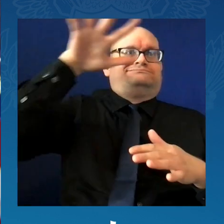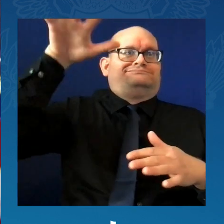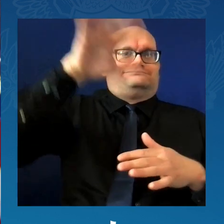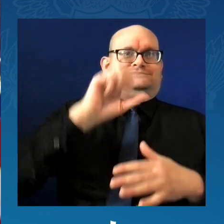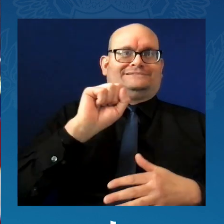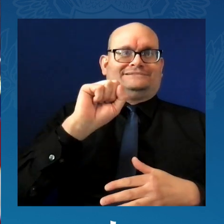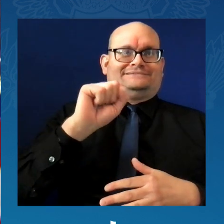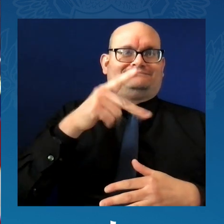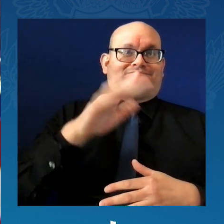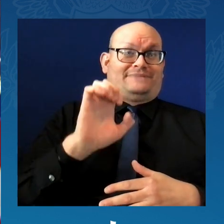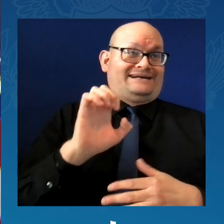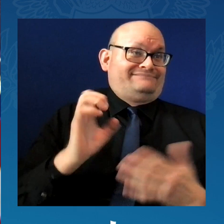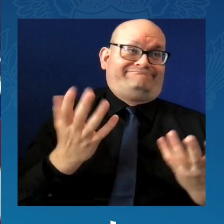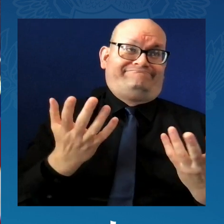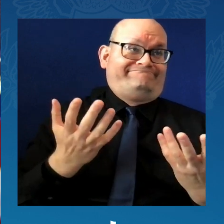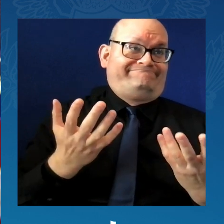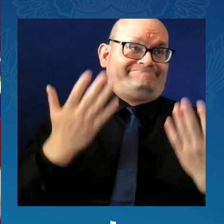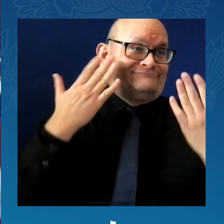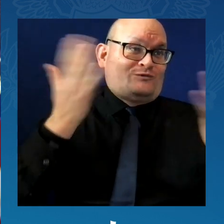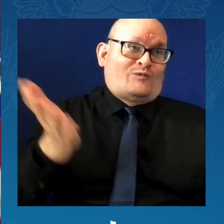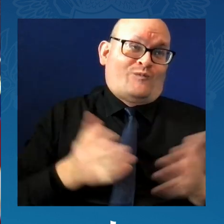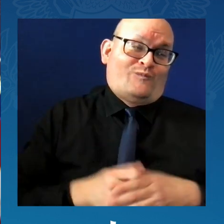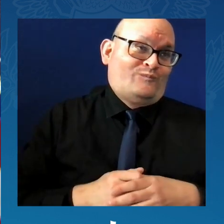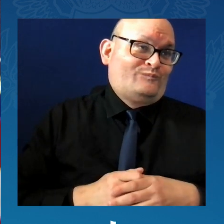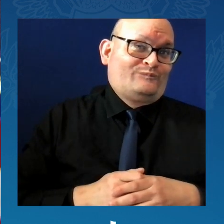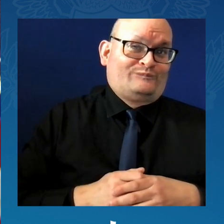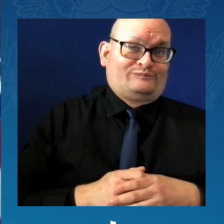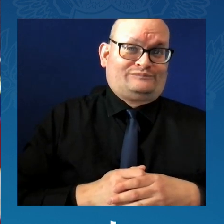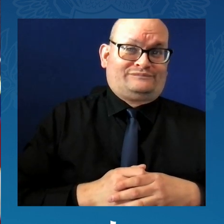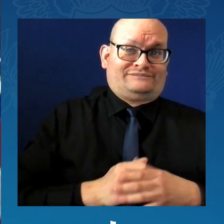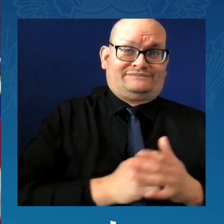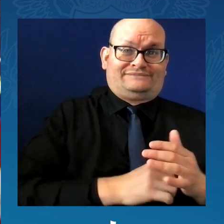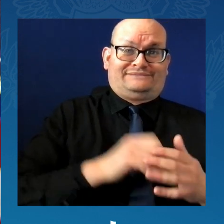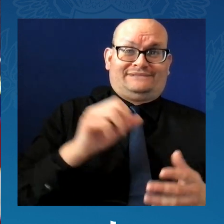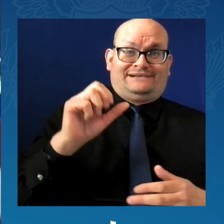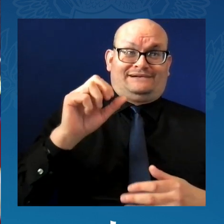Space remains a place of undiscovered